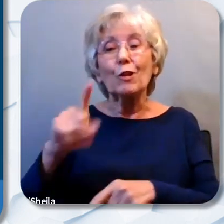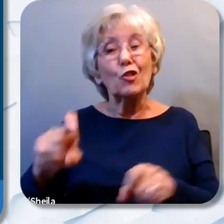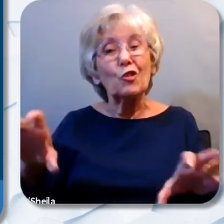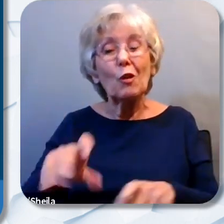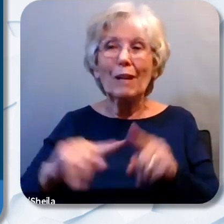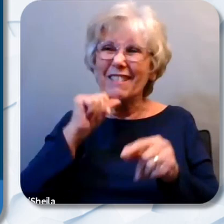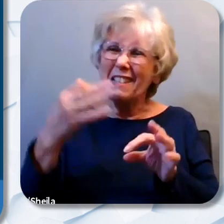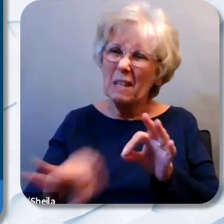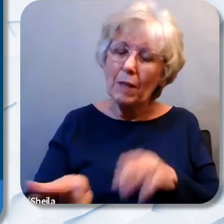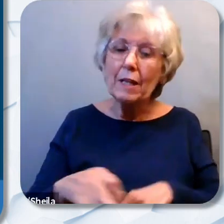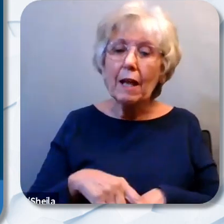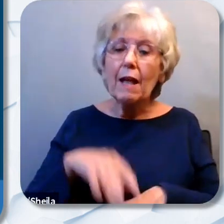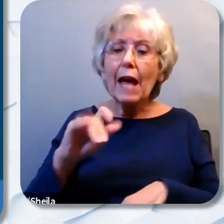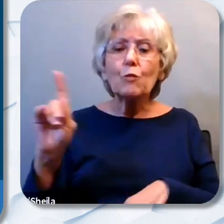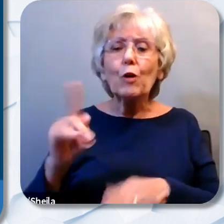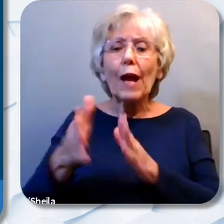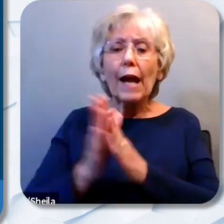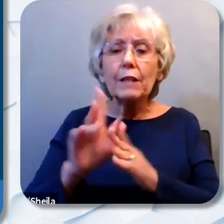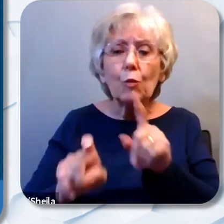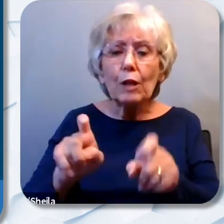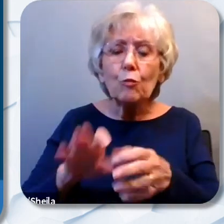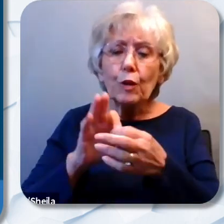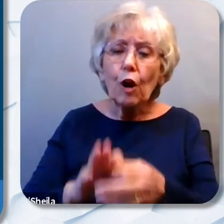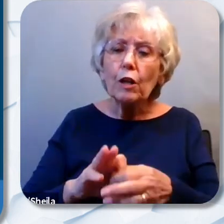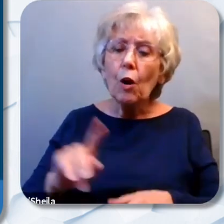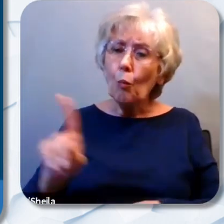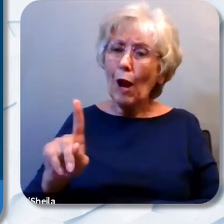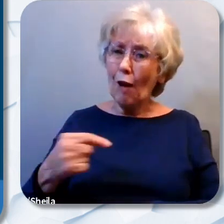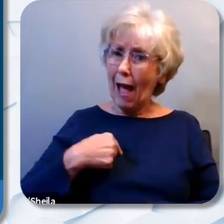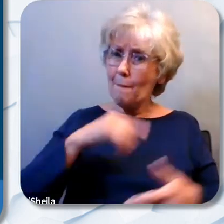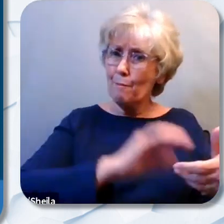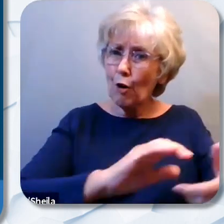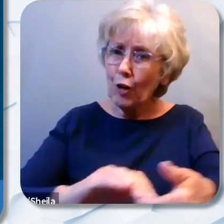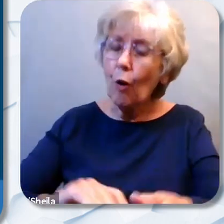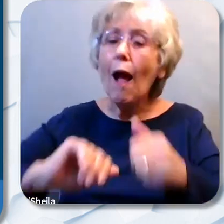This is where you start asking the questions about where Am I partnering, how can I partner with